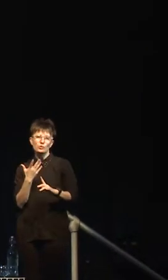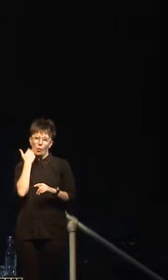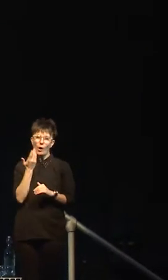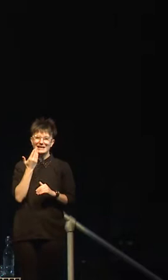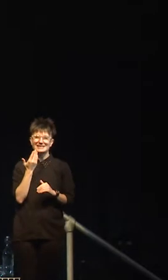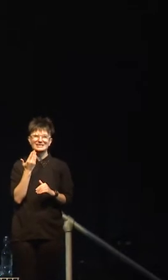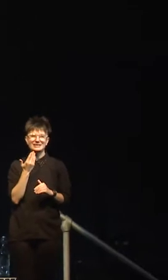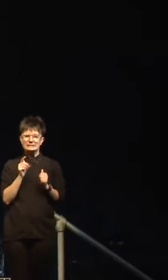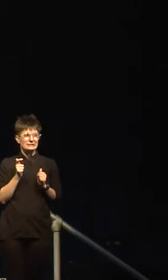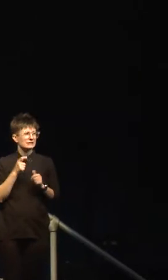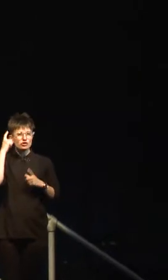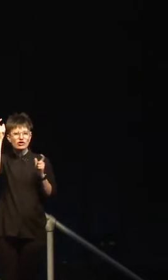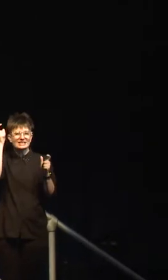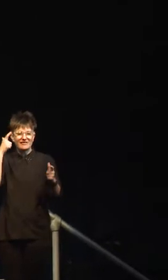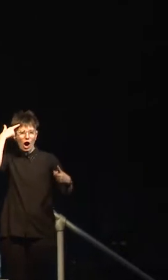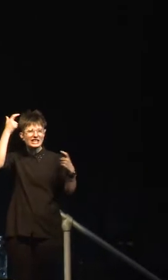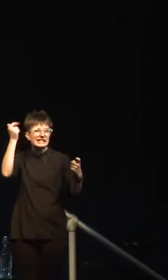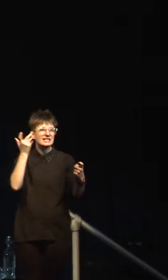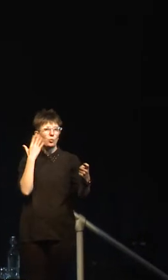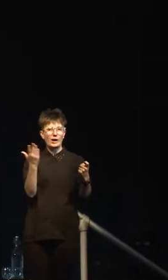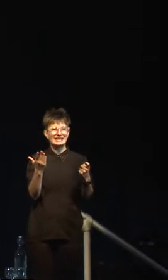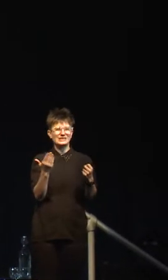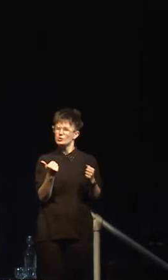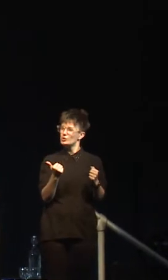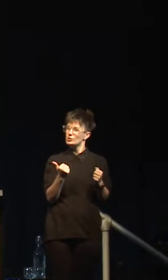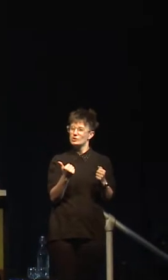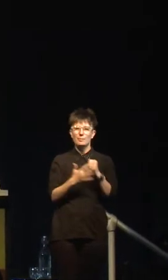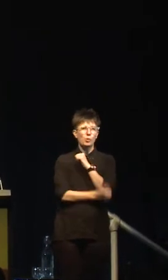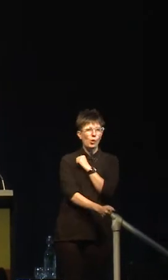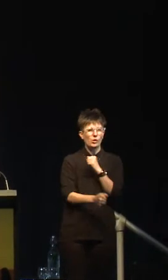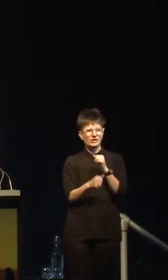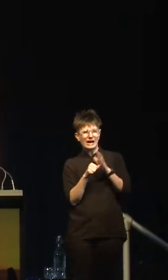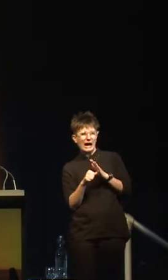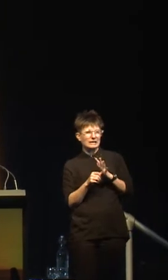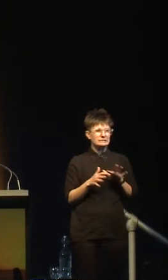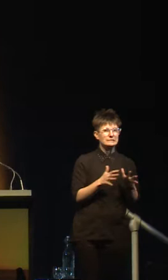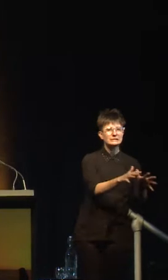So in many ways then, climate change is the single greatest constraint, and therefore